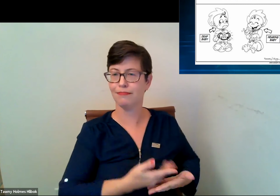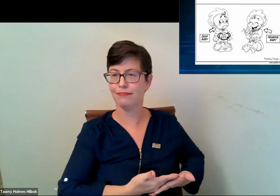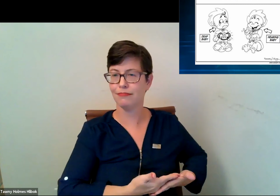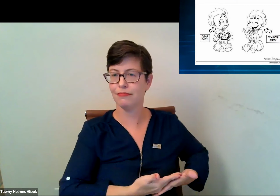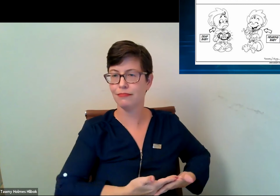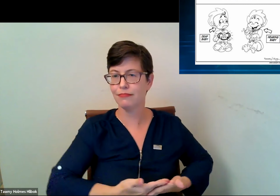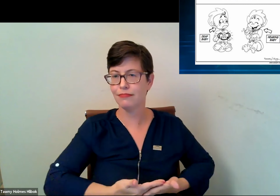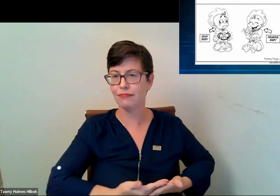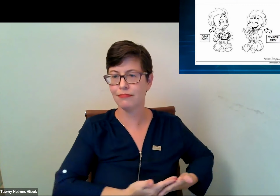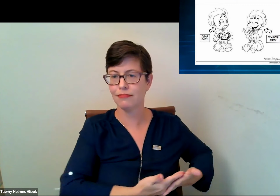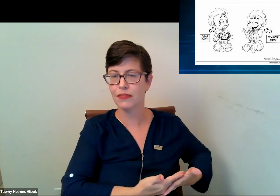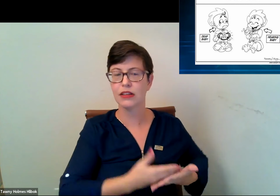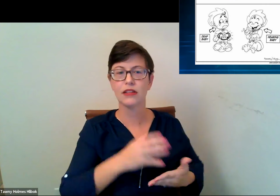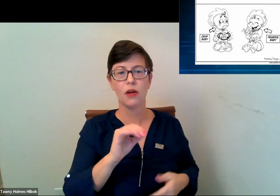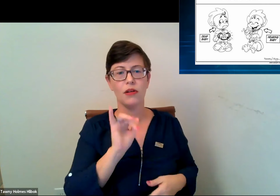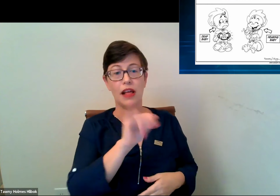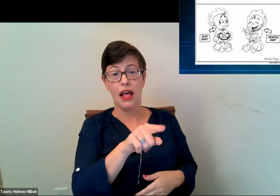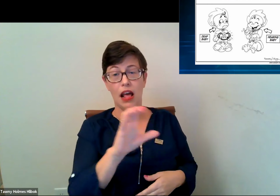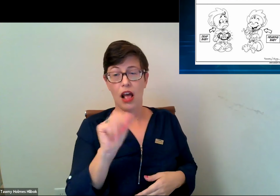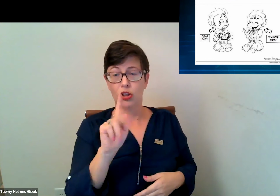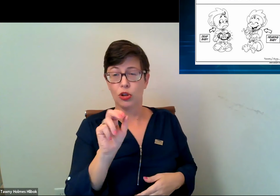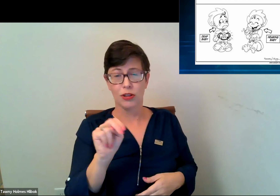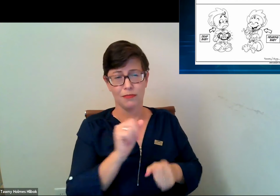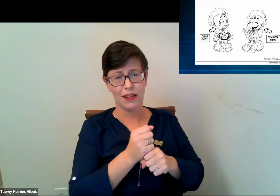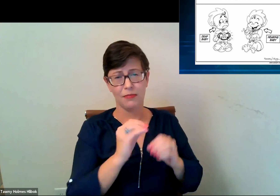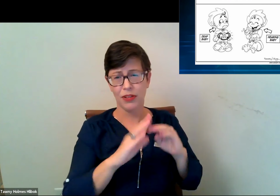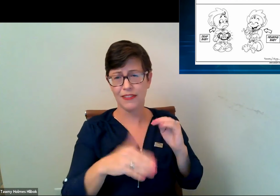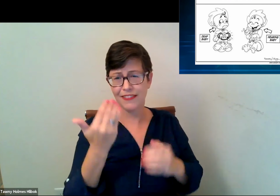In terms of populism, it comes back to our budgets are a population.